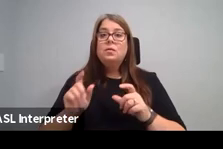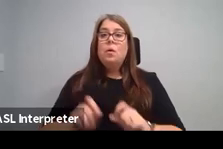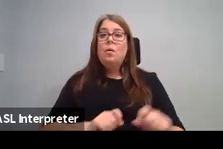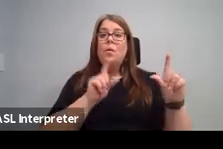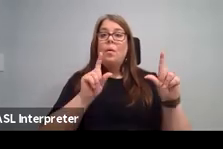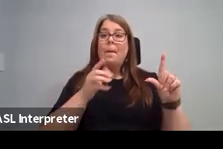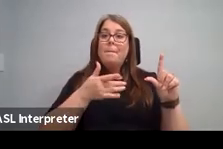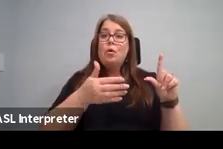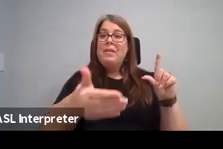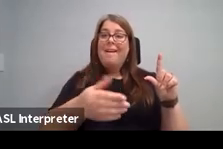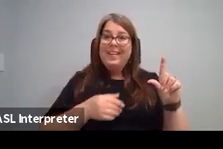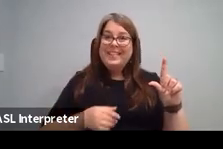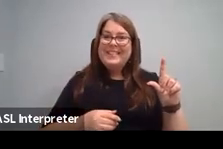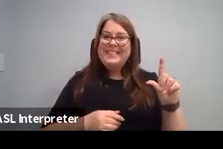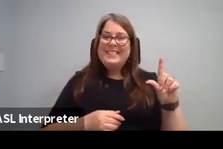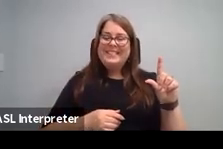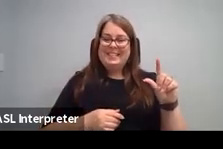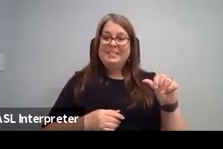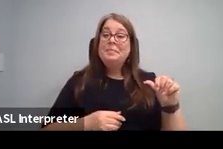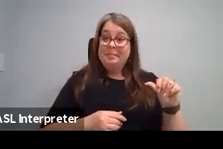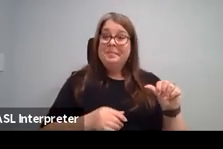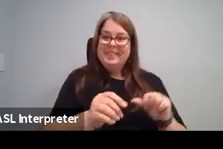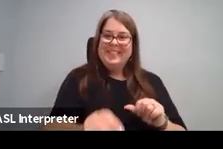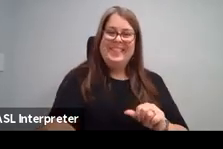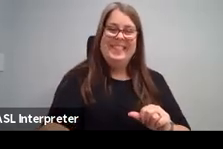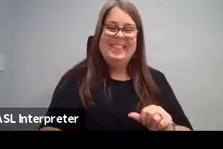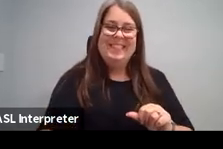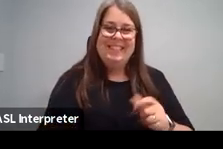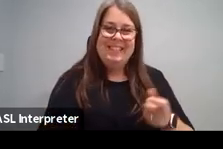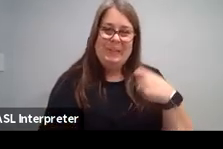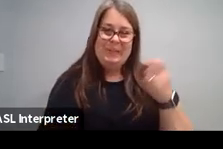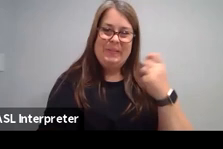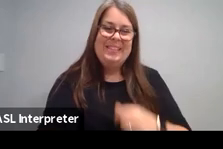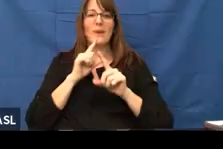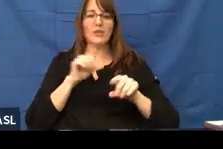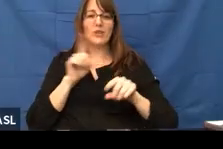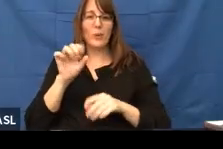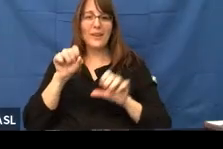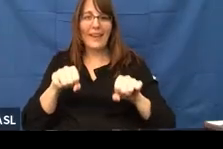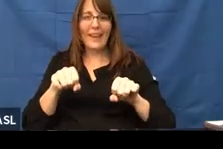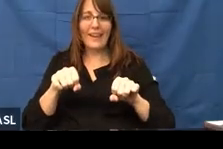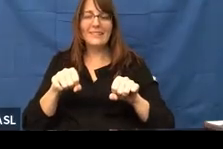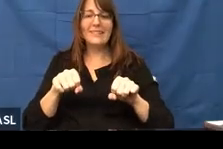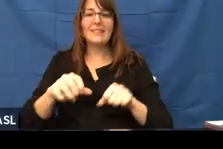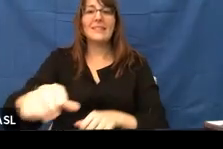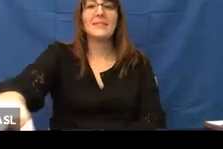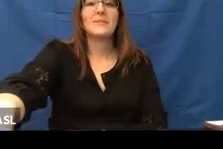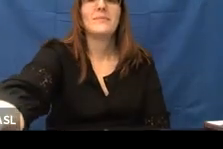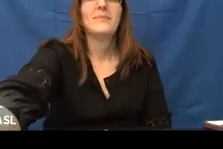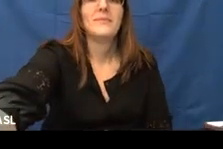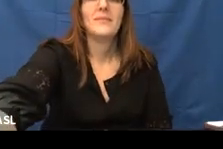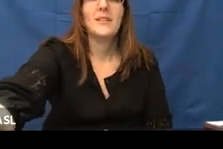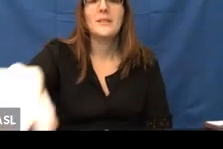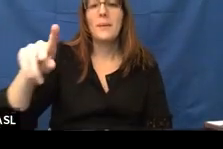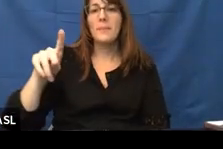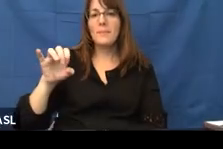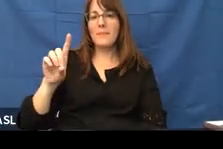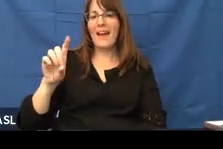Jewyl Alderson Clarke, SDCOE: Is kind of sifting through and individually answering where we can and then answering out loud, like there's a question about tablet. And I think it's about when we do a tablet as a group.